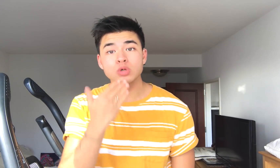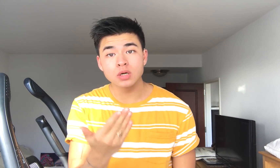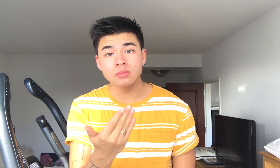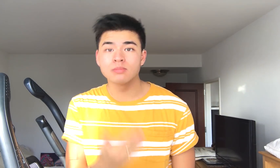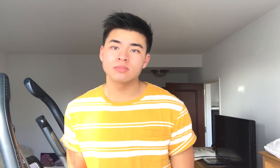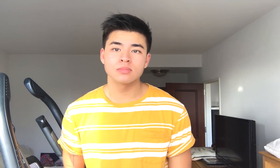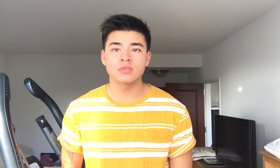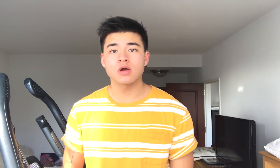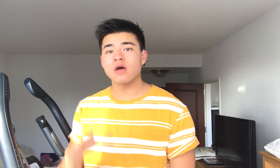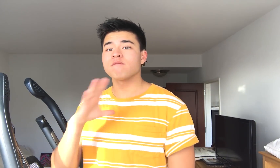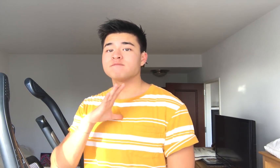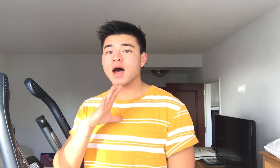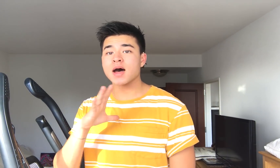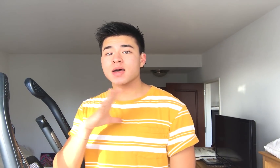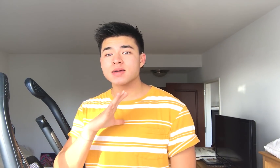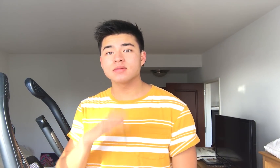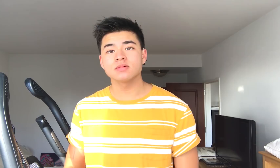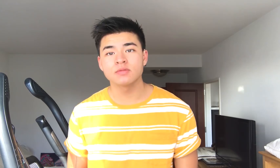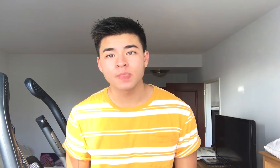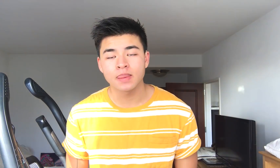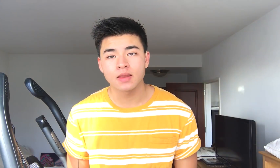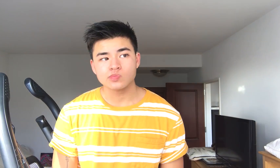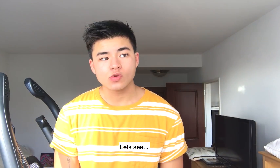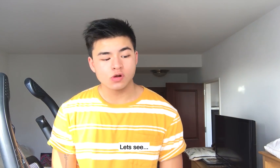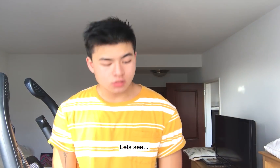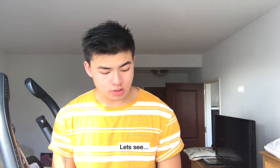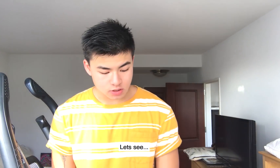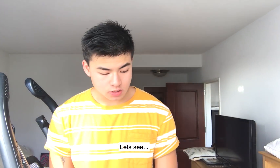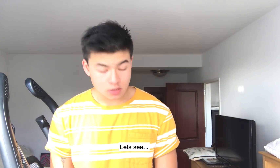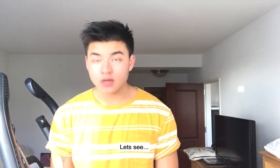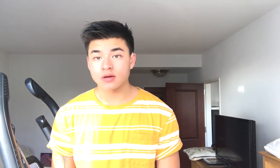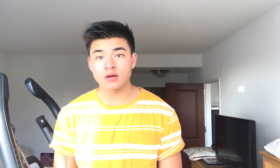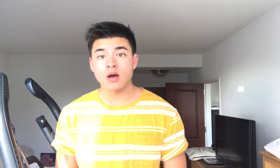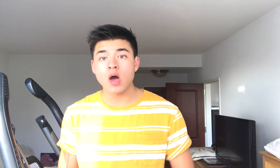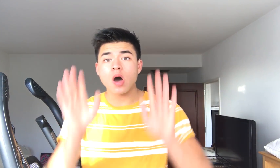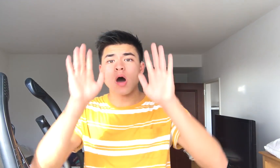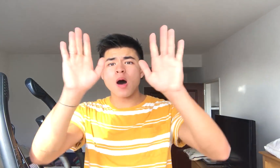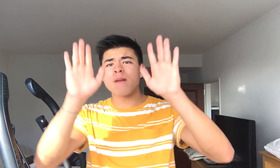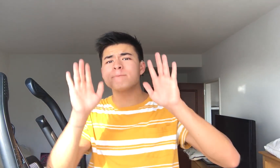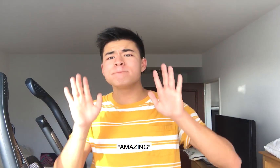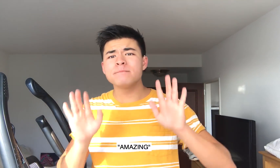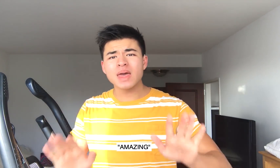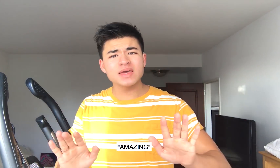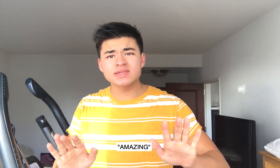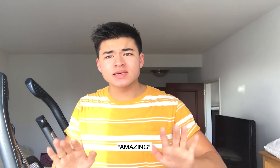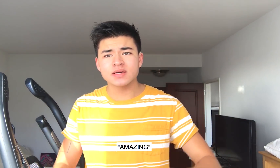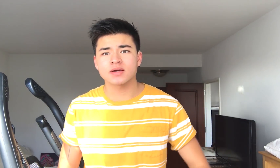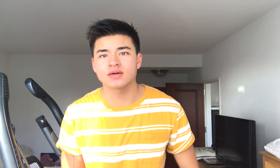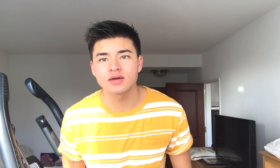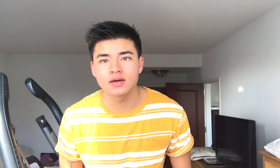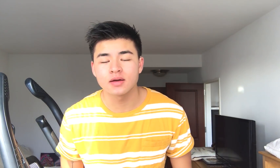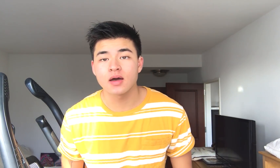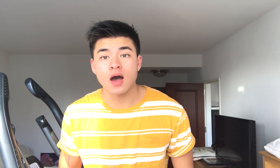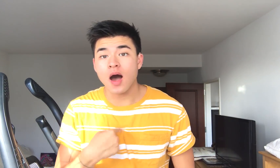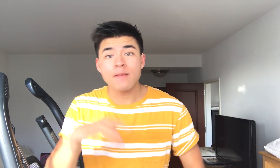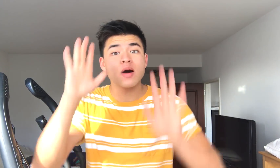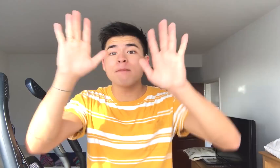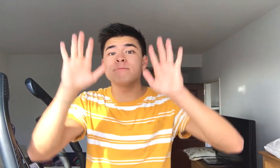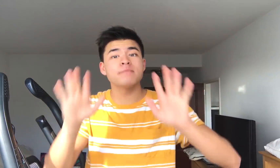Good fine Let's see Amazing amazing